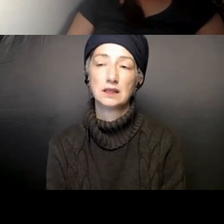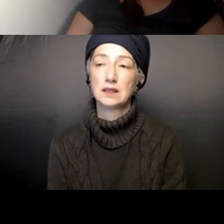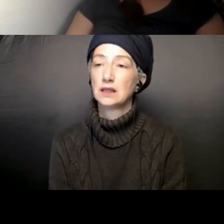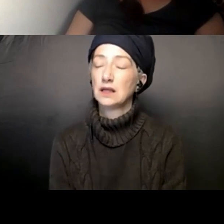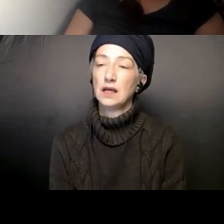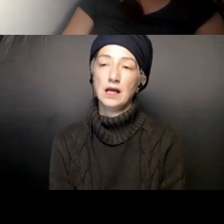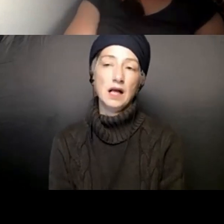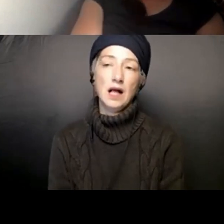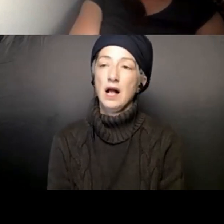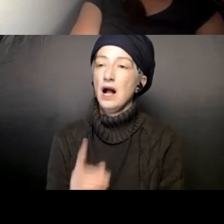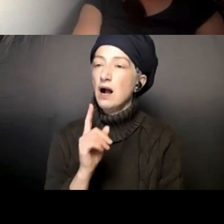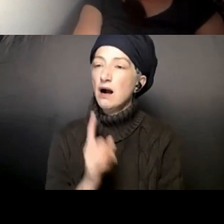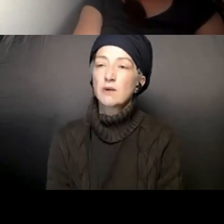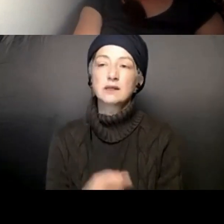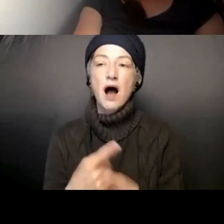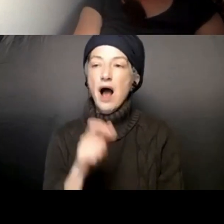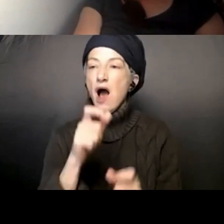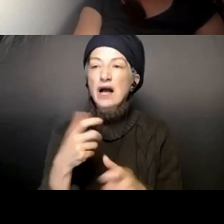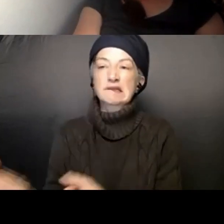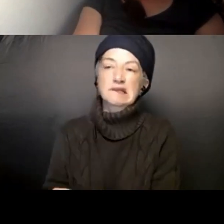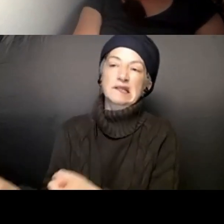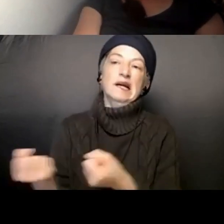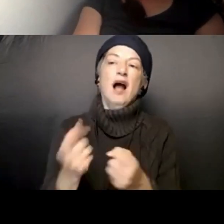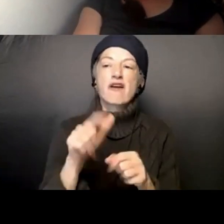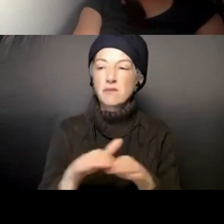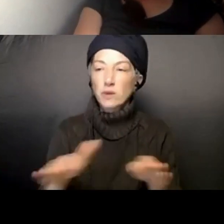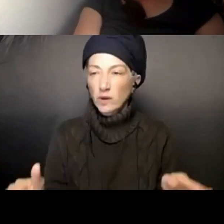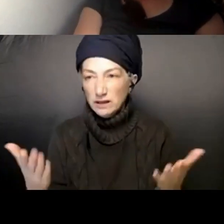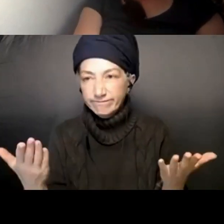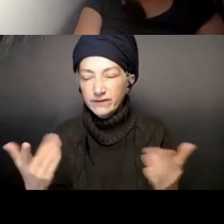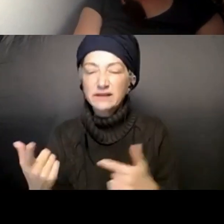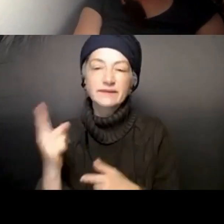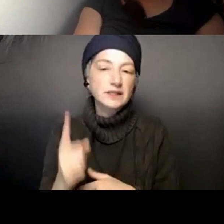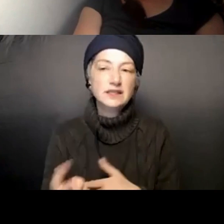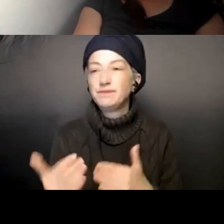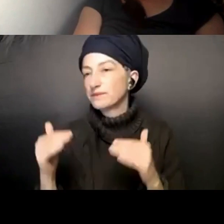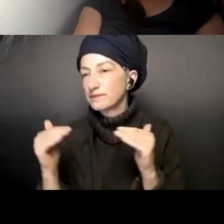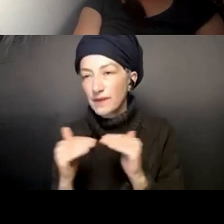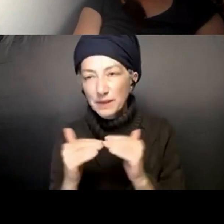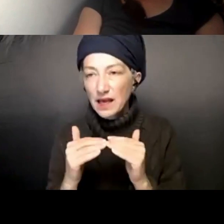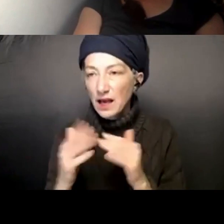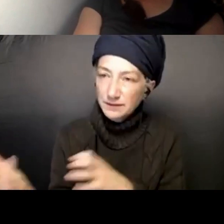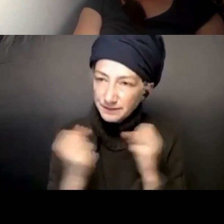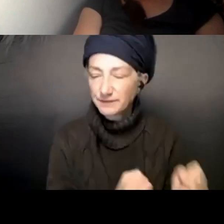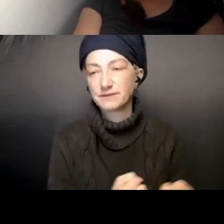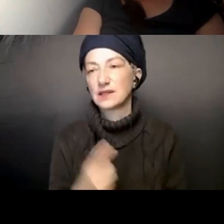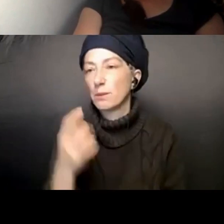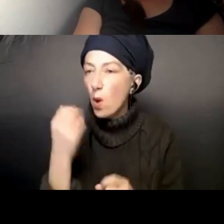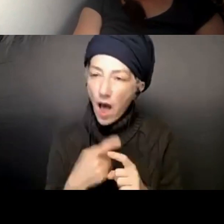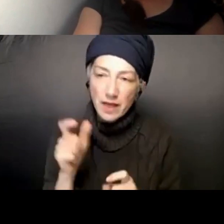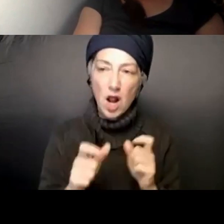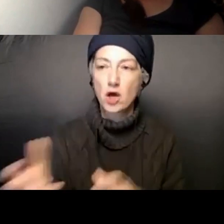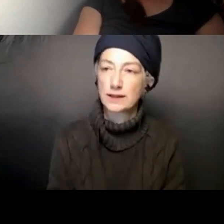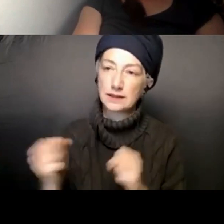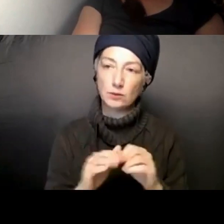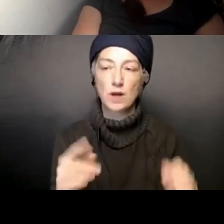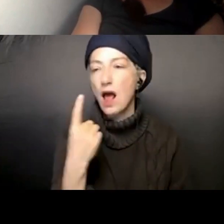Because also we would like to extend this peer-to-peer or these coaching opportunities within Criptonite, if we can,